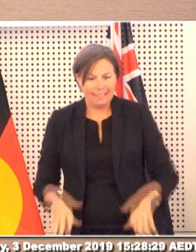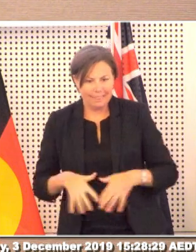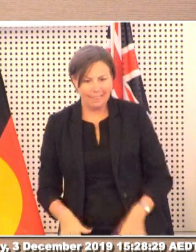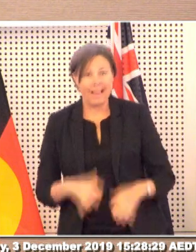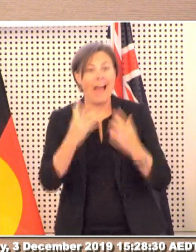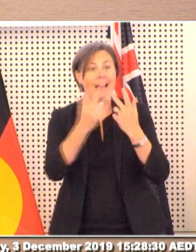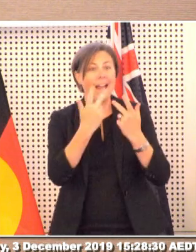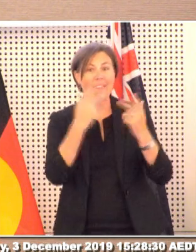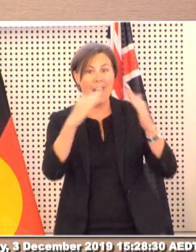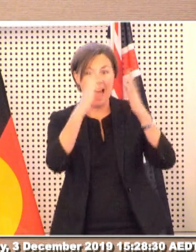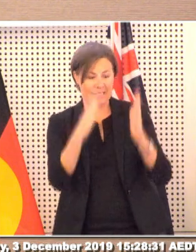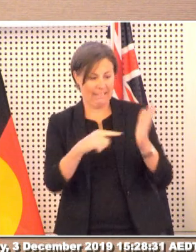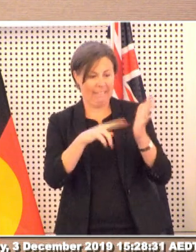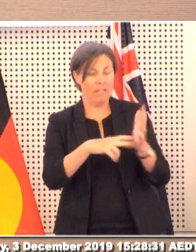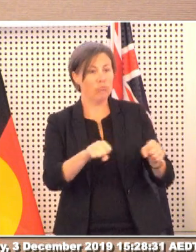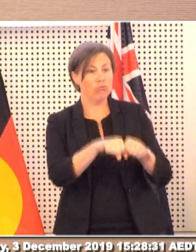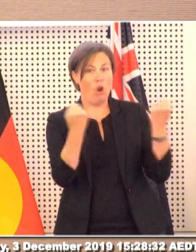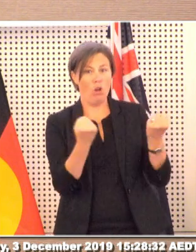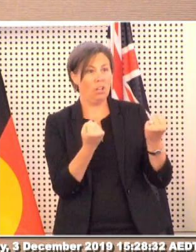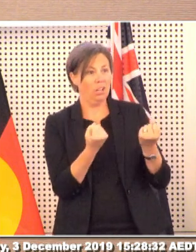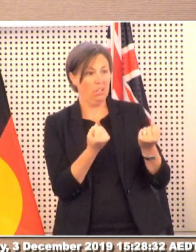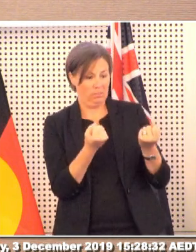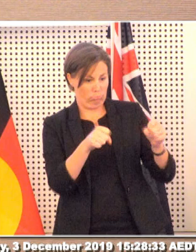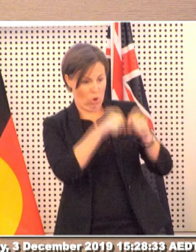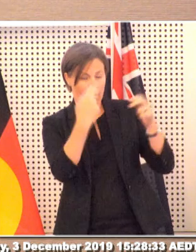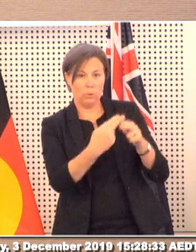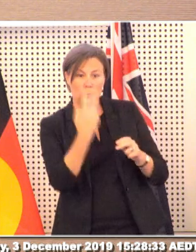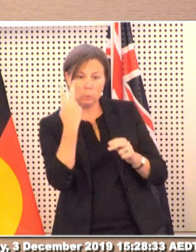These are these human rights I talked about that are close to home in very small